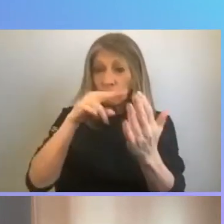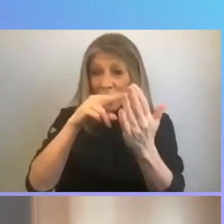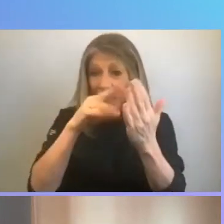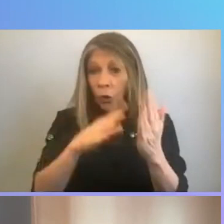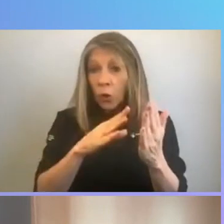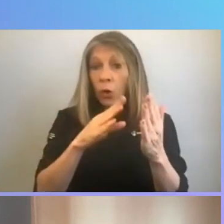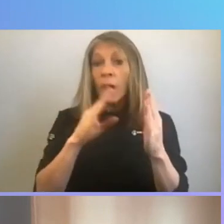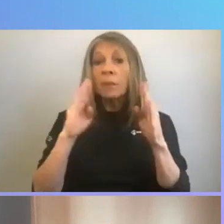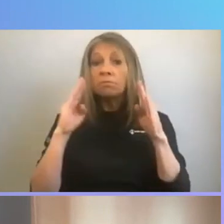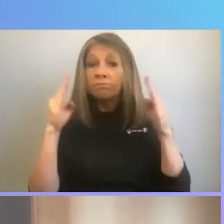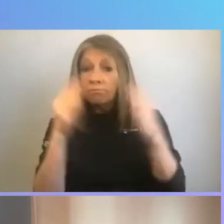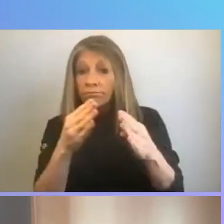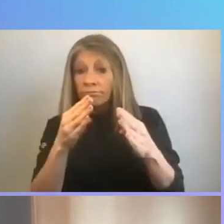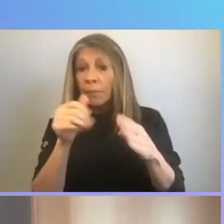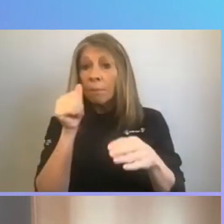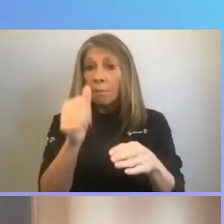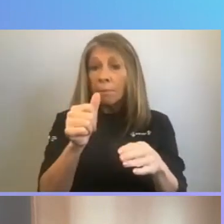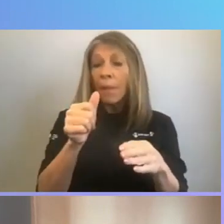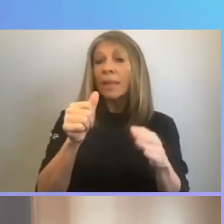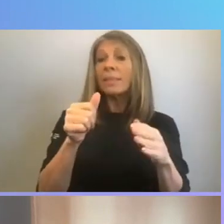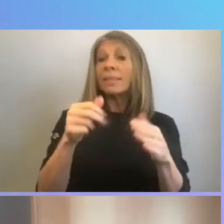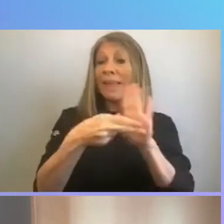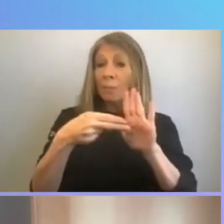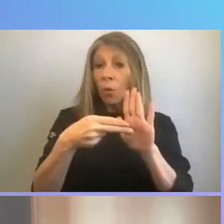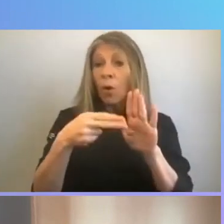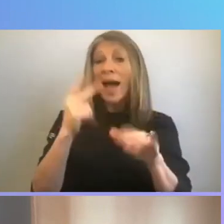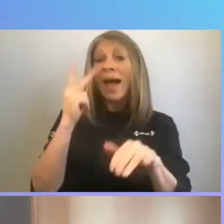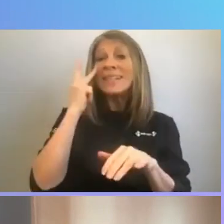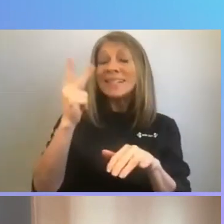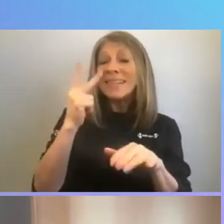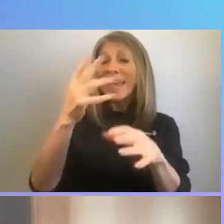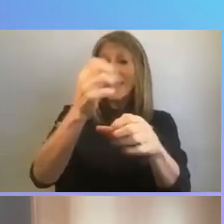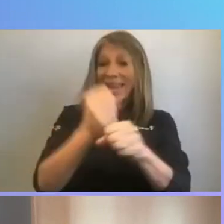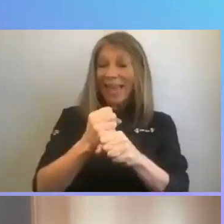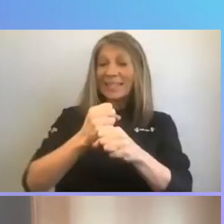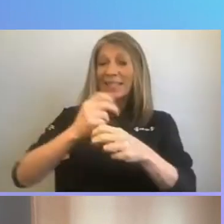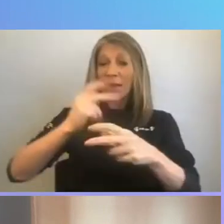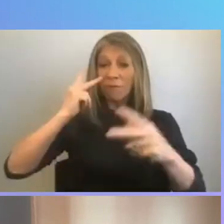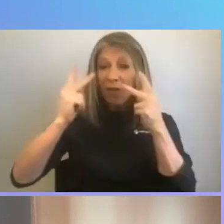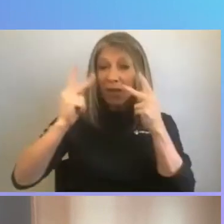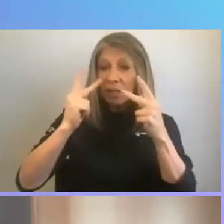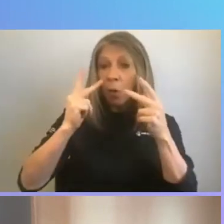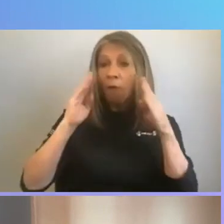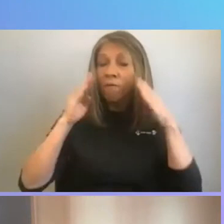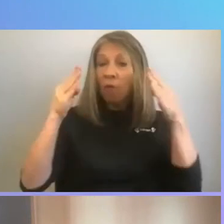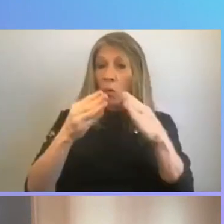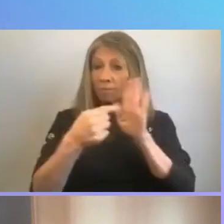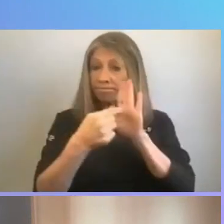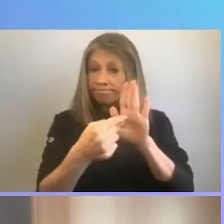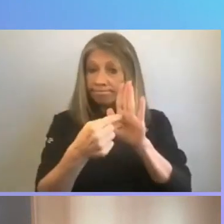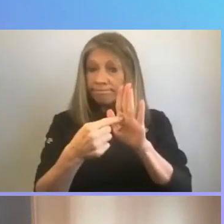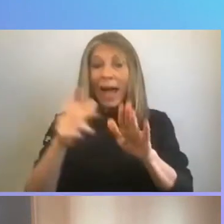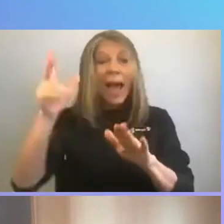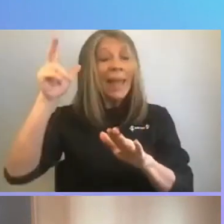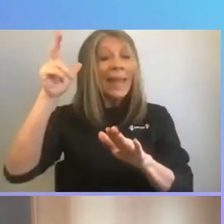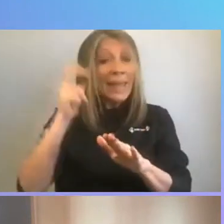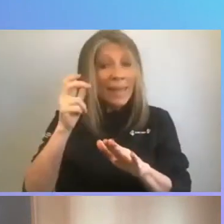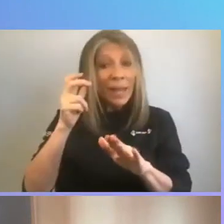to the button button label, I see that it receives a visible focus outline. I hear, or visible indicator. Apologies I